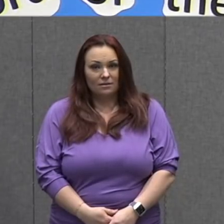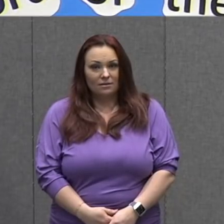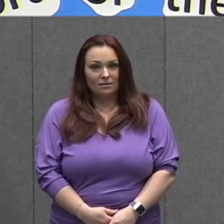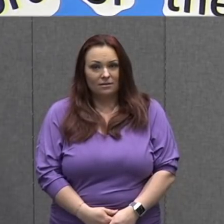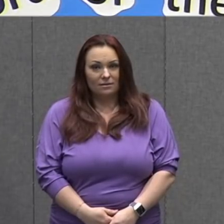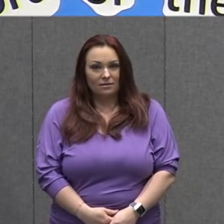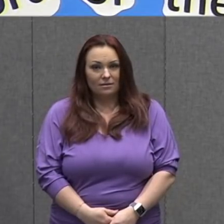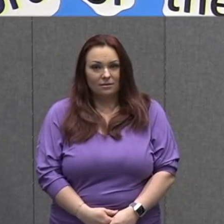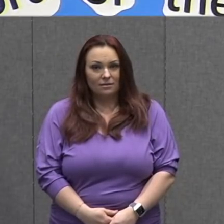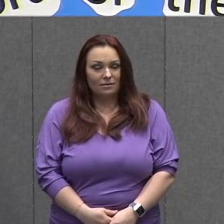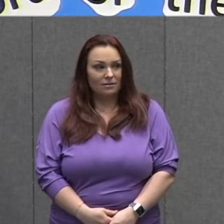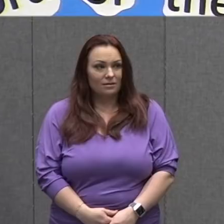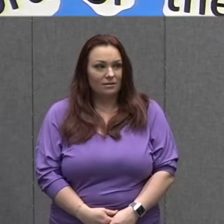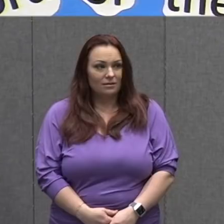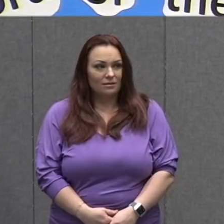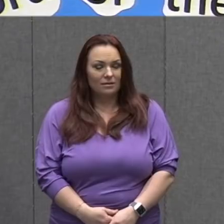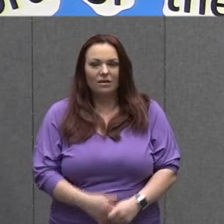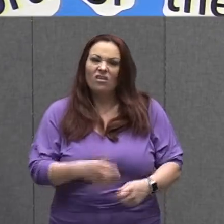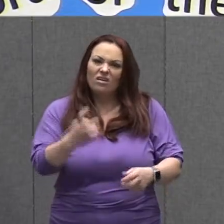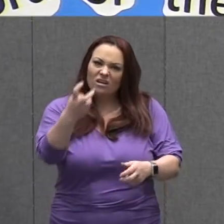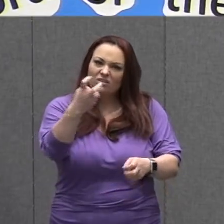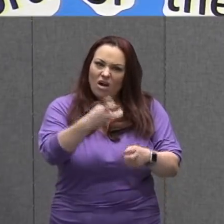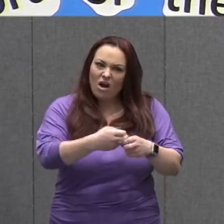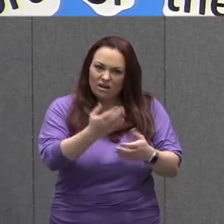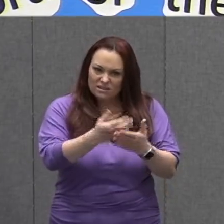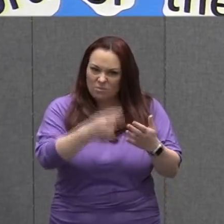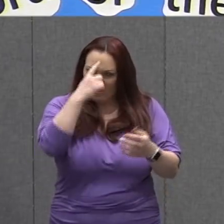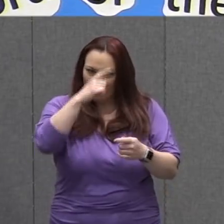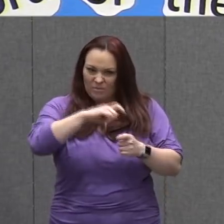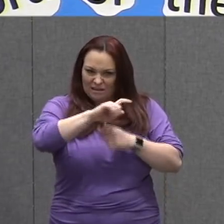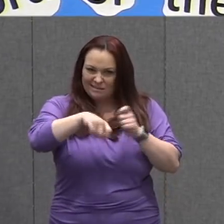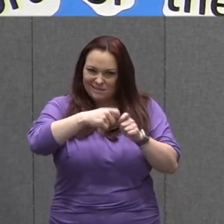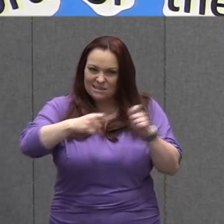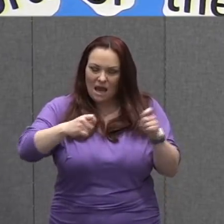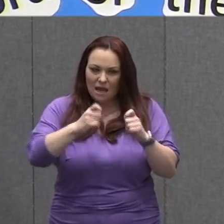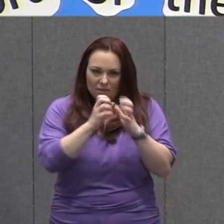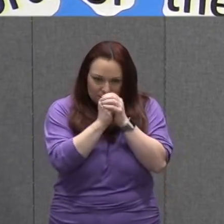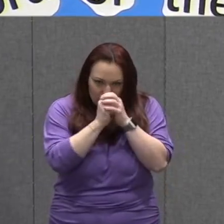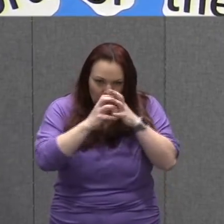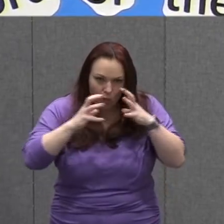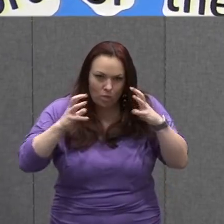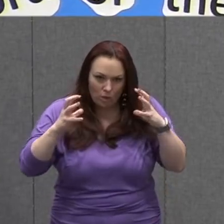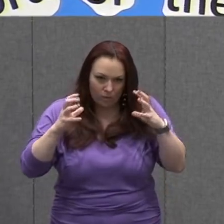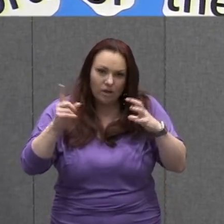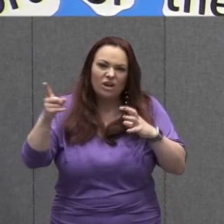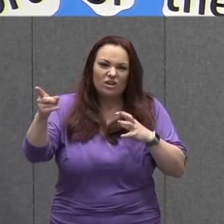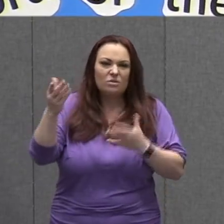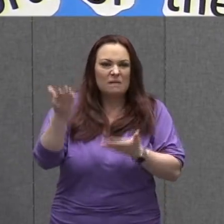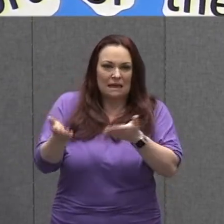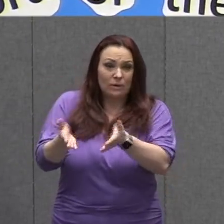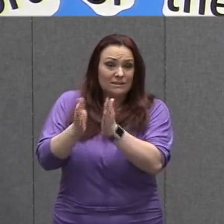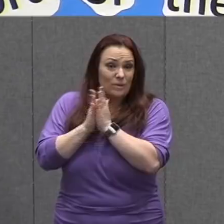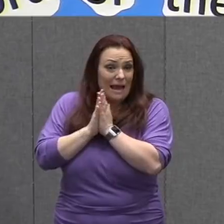Okay. Now, this is always the hardest part for me, tying it. You might need to ask an adult to help you tie the balloon.